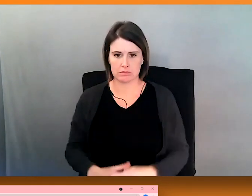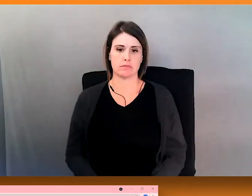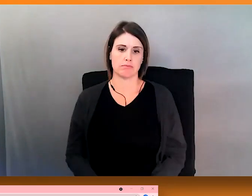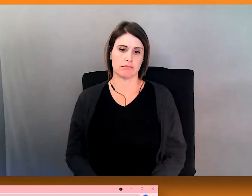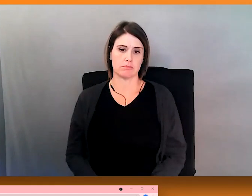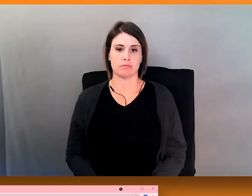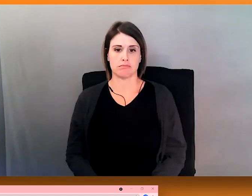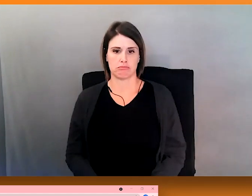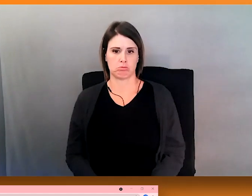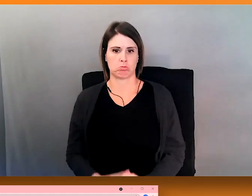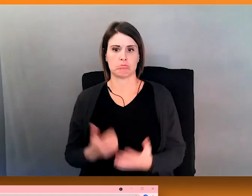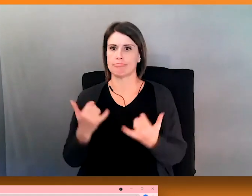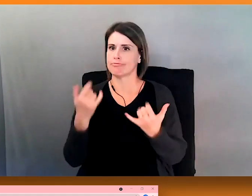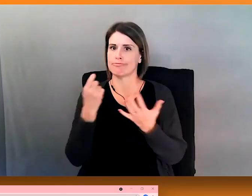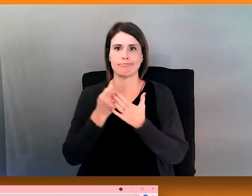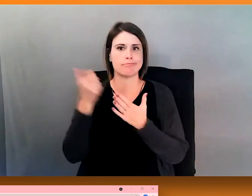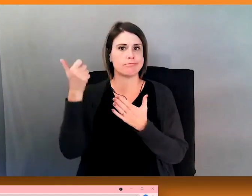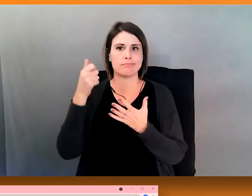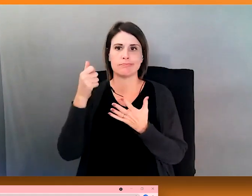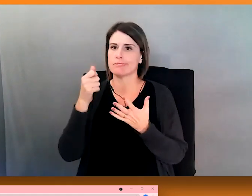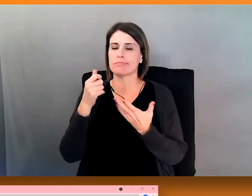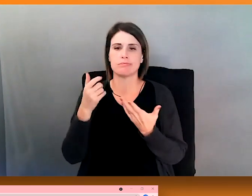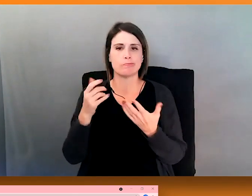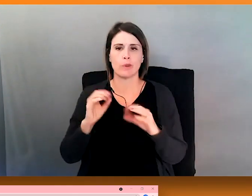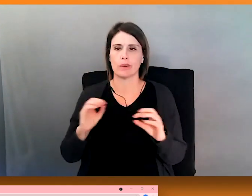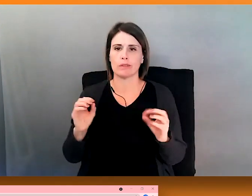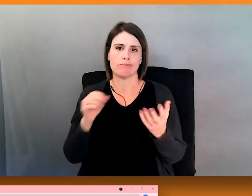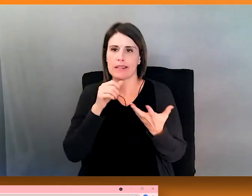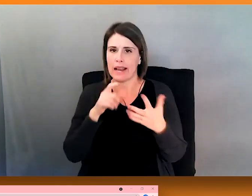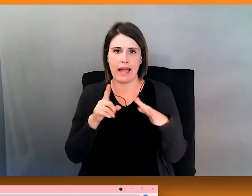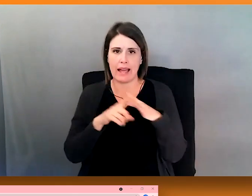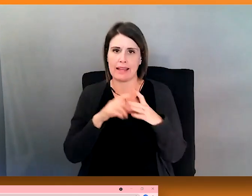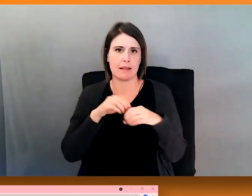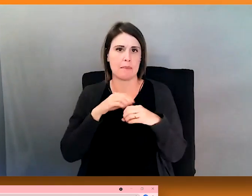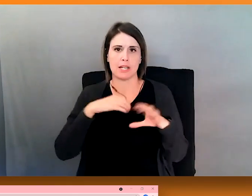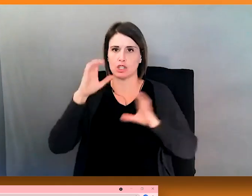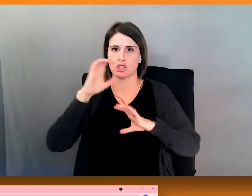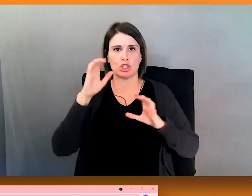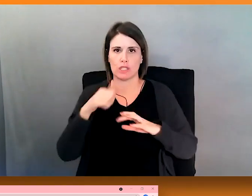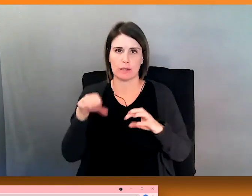and now that's been removed from your search.